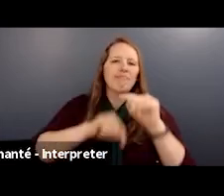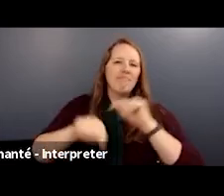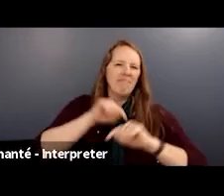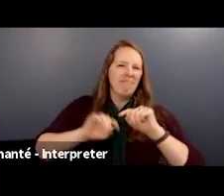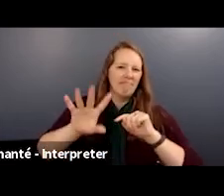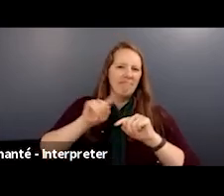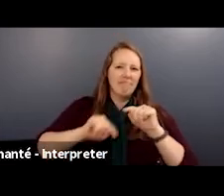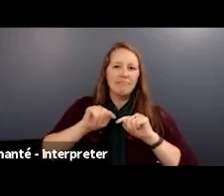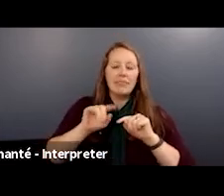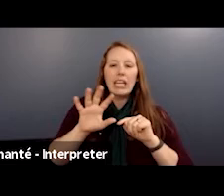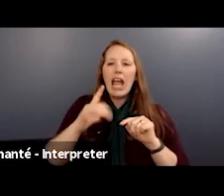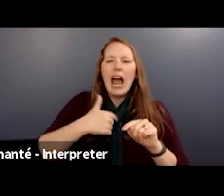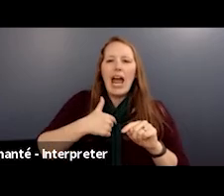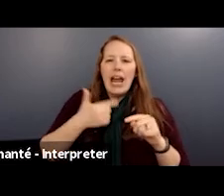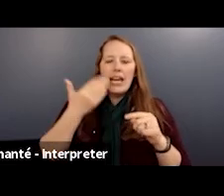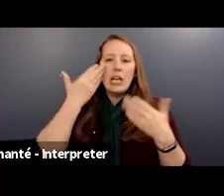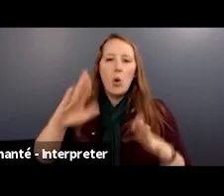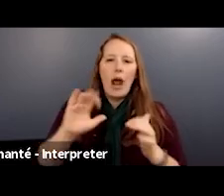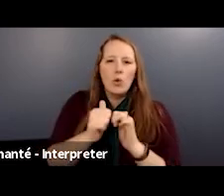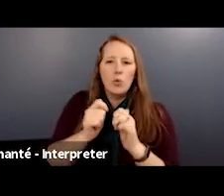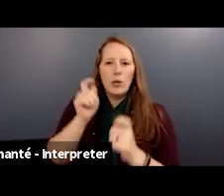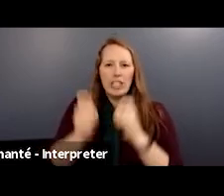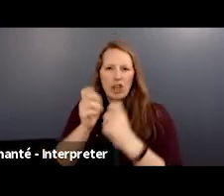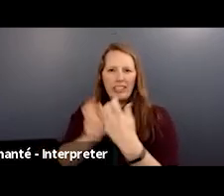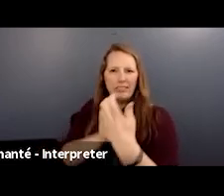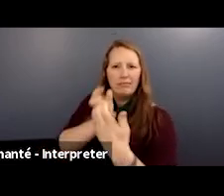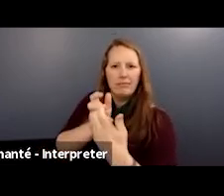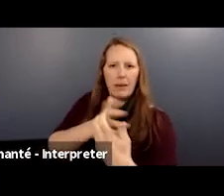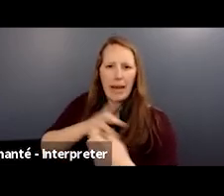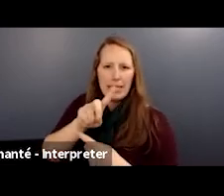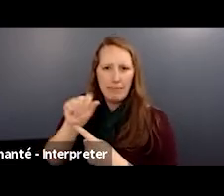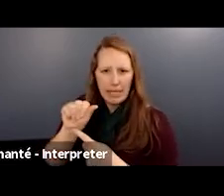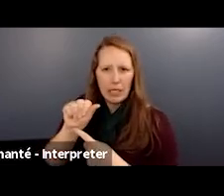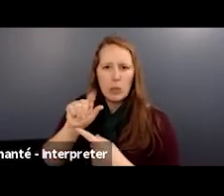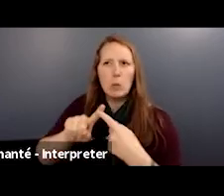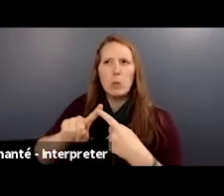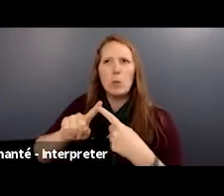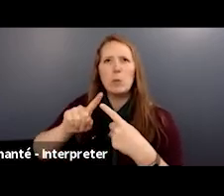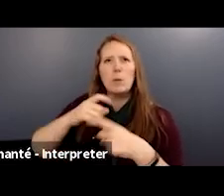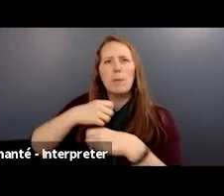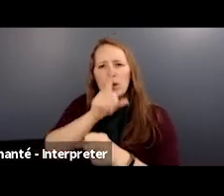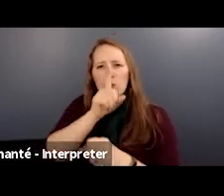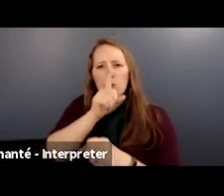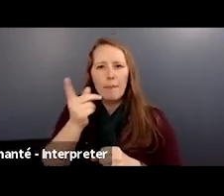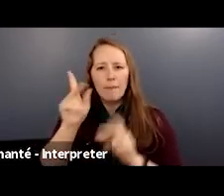adjust to my disabilities to make sure that people got my authentic self. What I mean by that is,